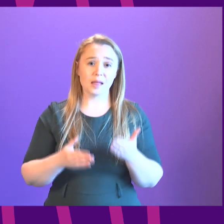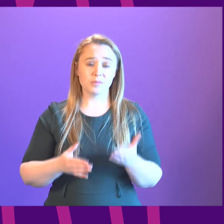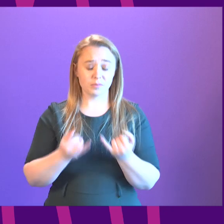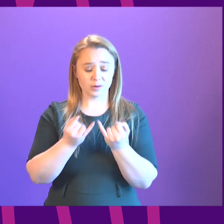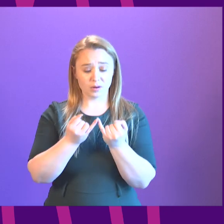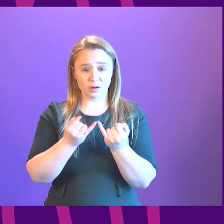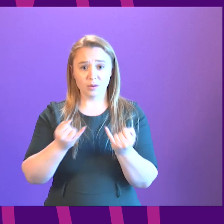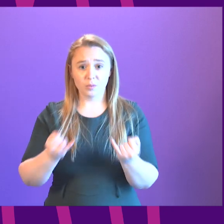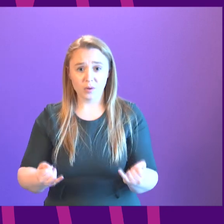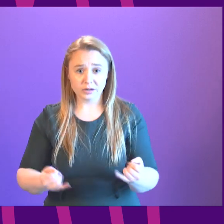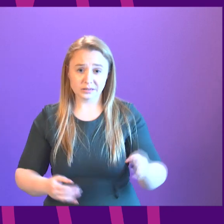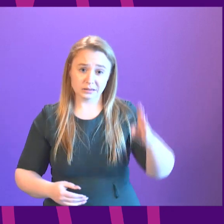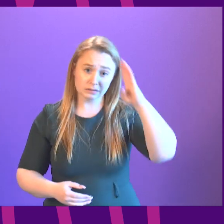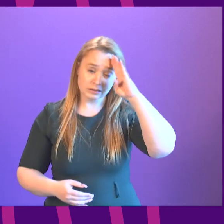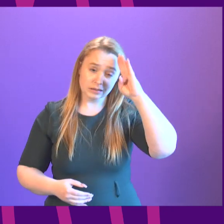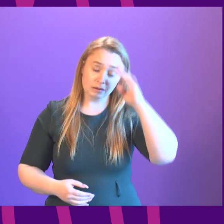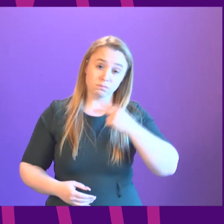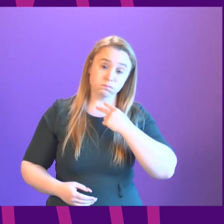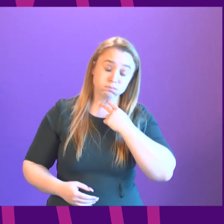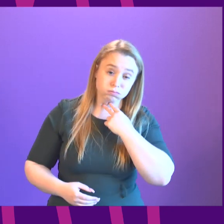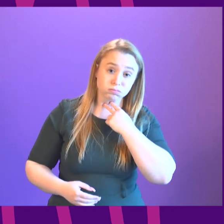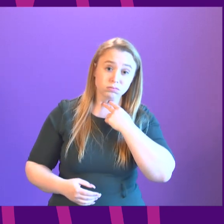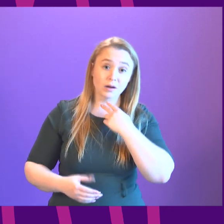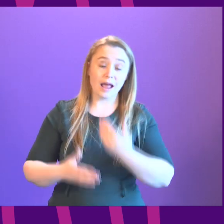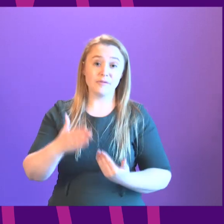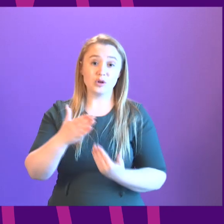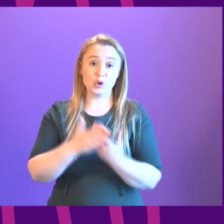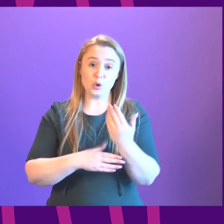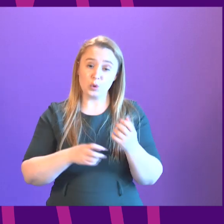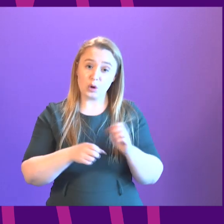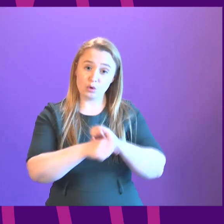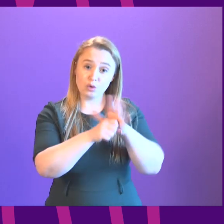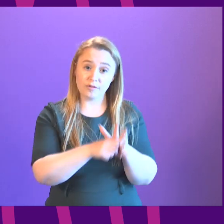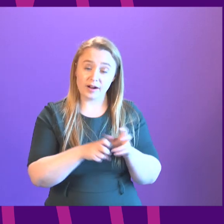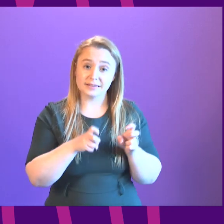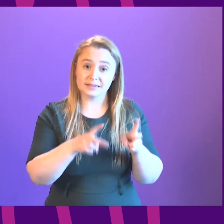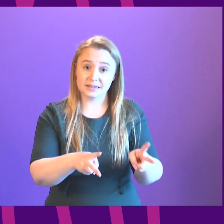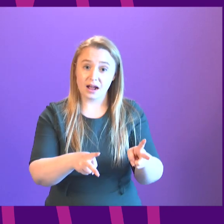established and growing in Scotland, much of the country must be prepared to deal with